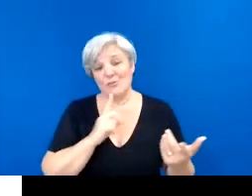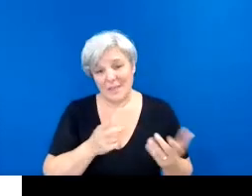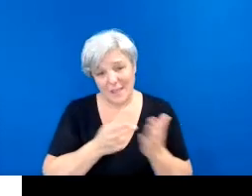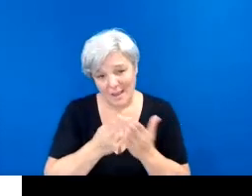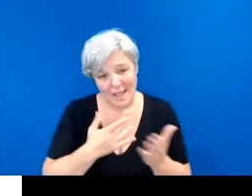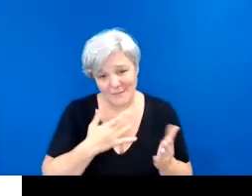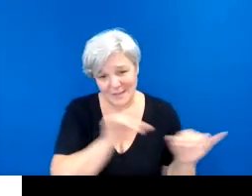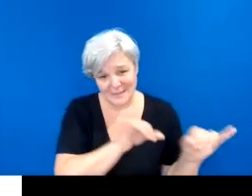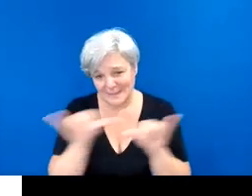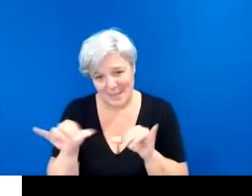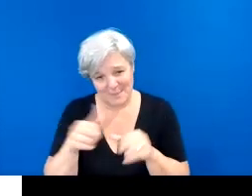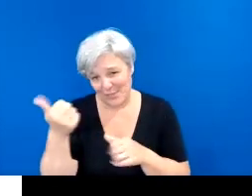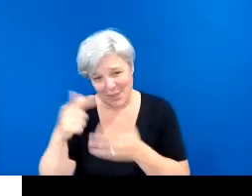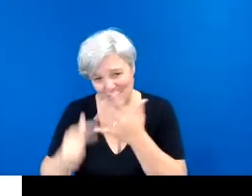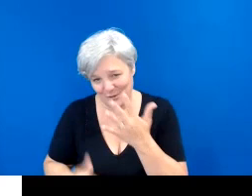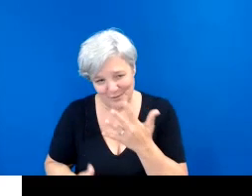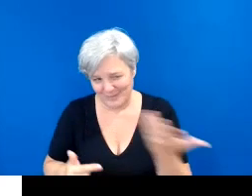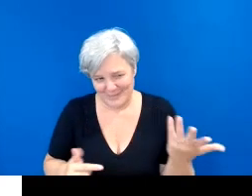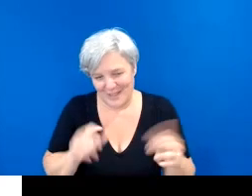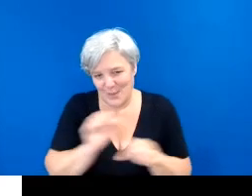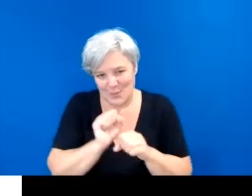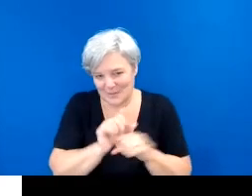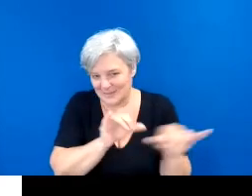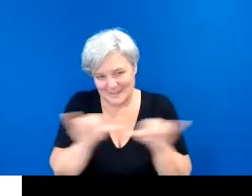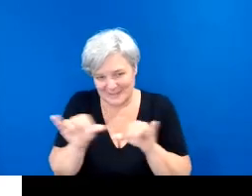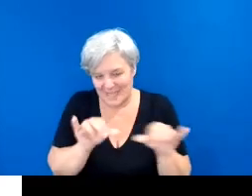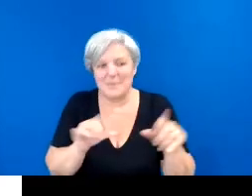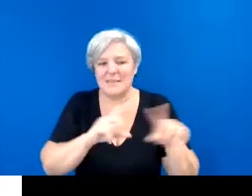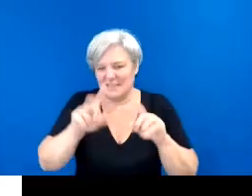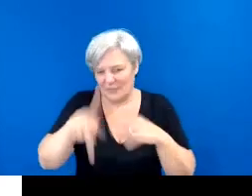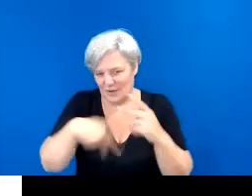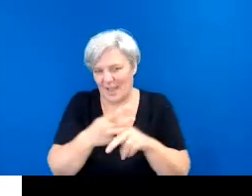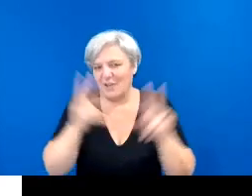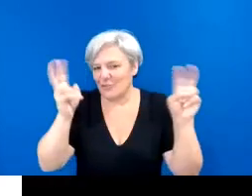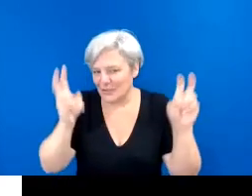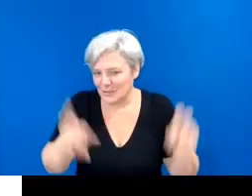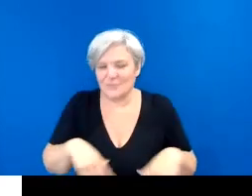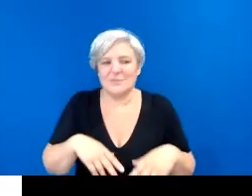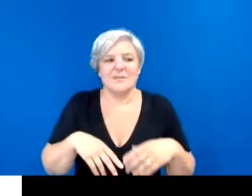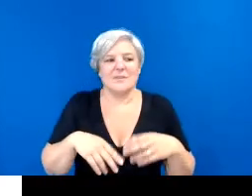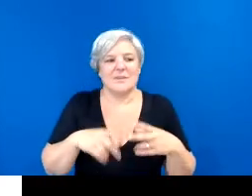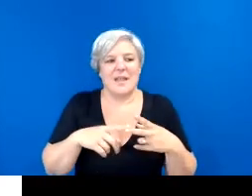So it pulls from a lot of different sources, lots of different types of resources so including textbooks,